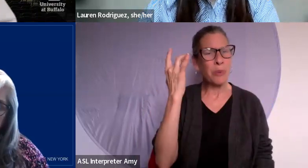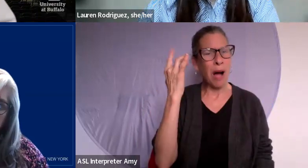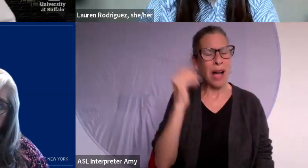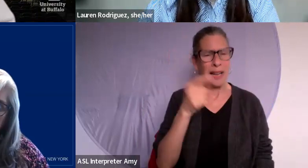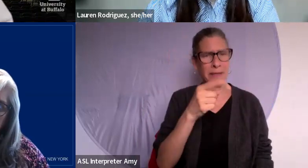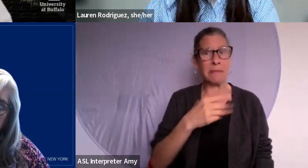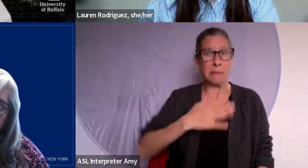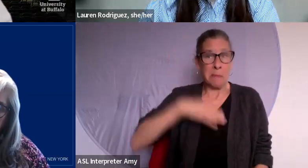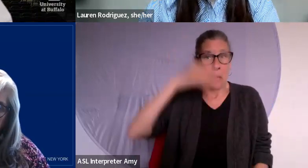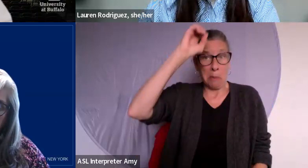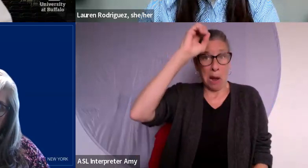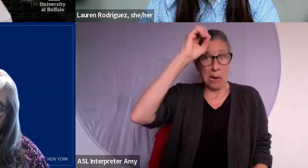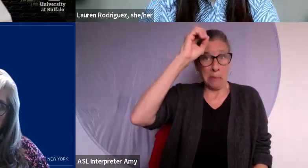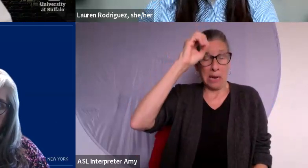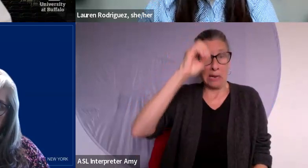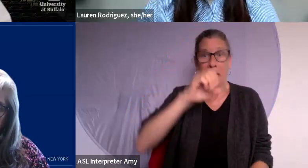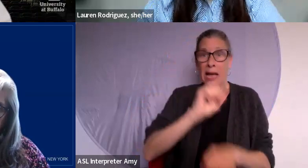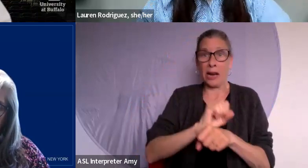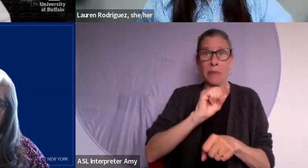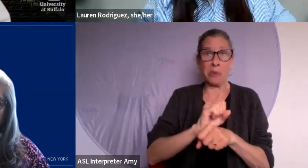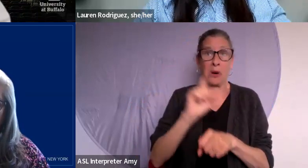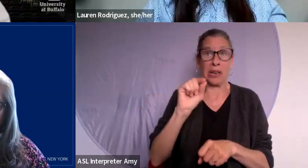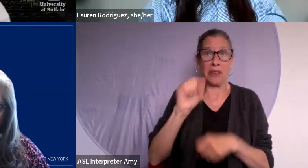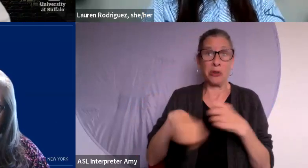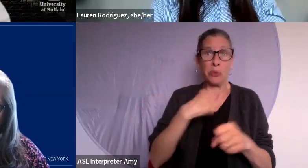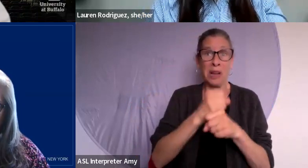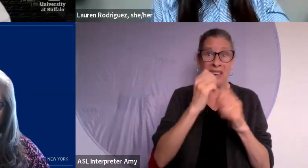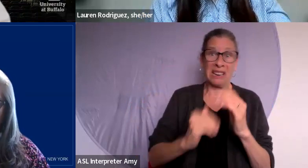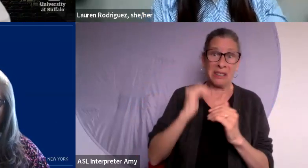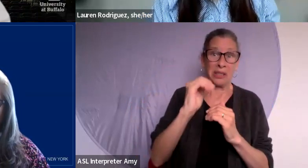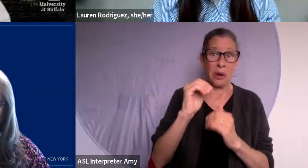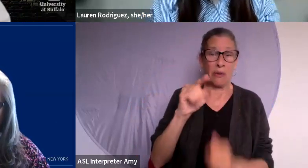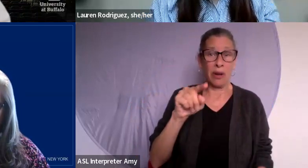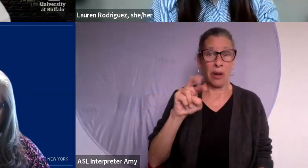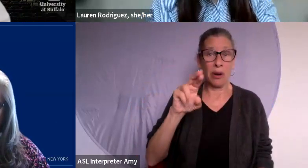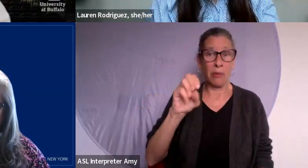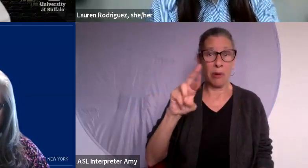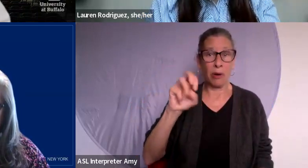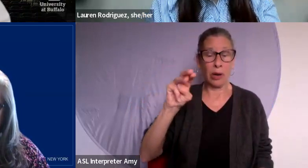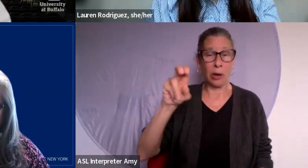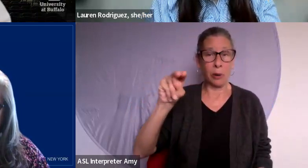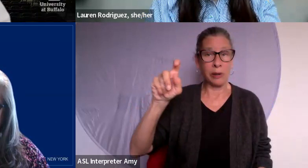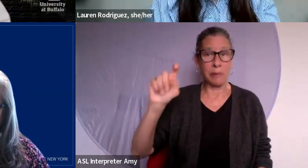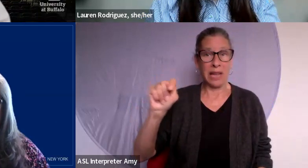opinion, and I've been doing this work for 20 plus years, procurement is the single biggest challenge when it comes